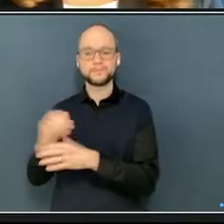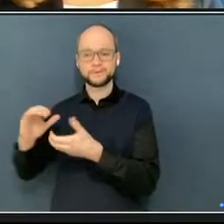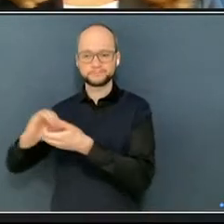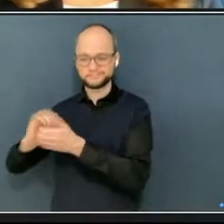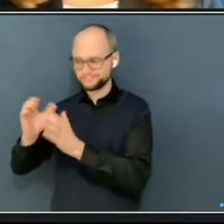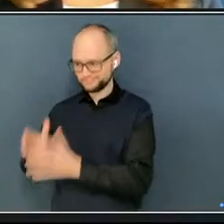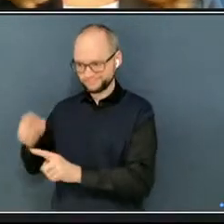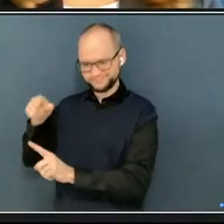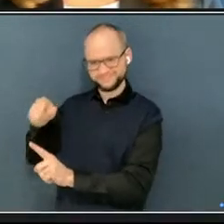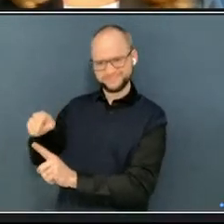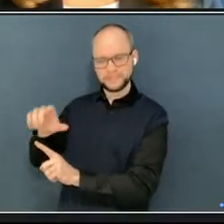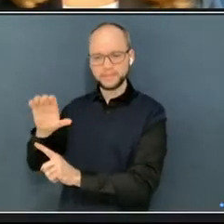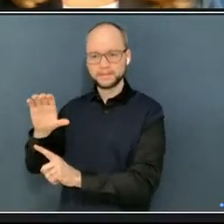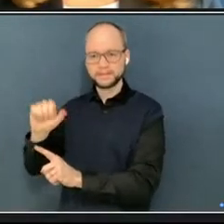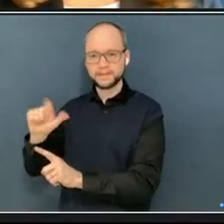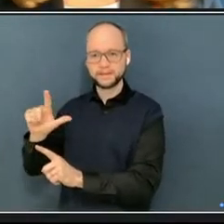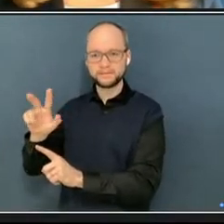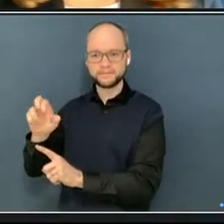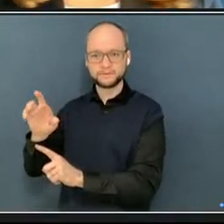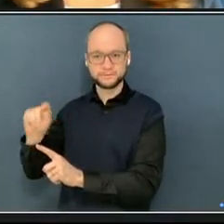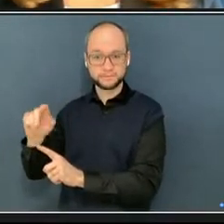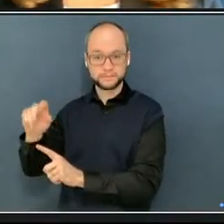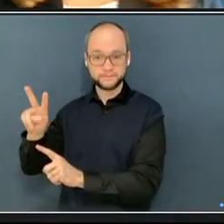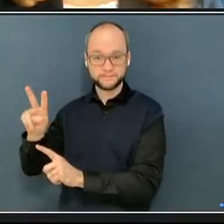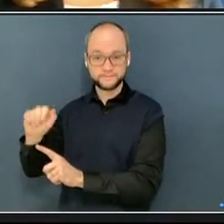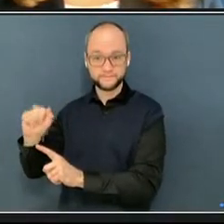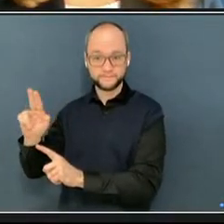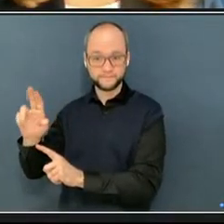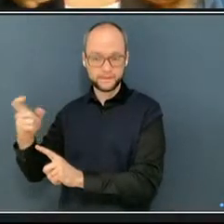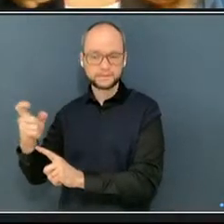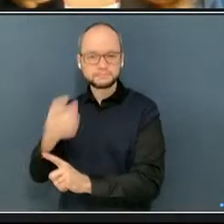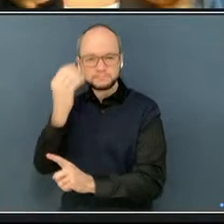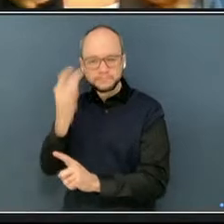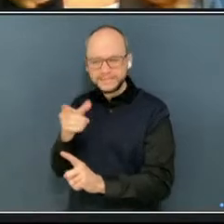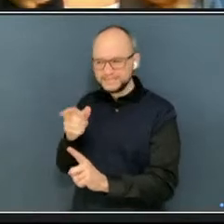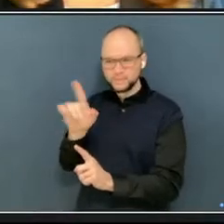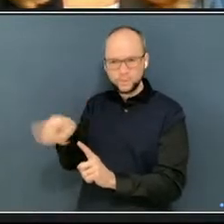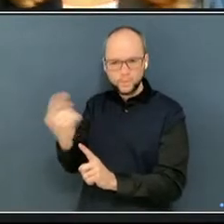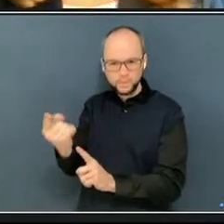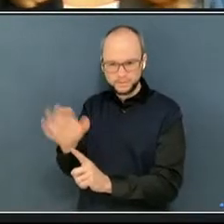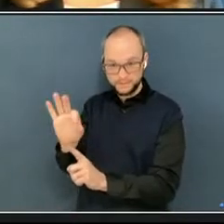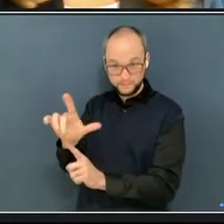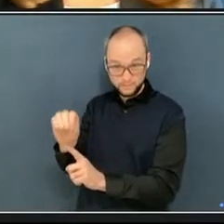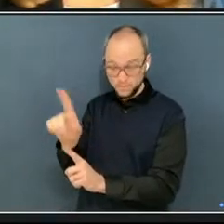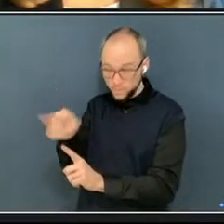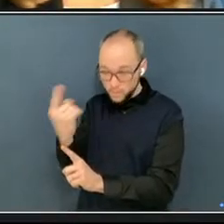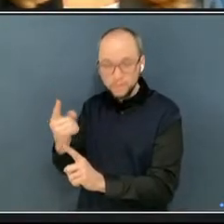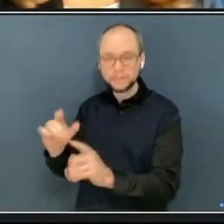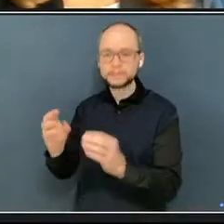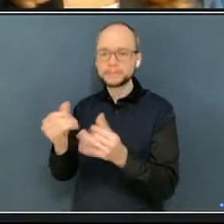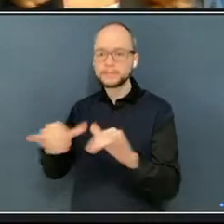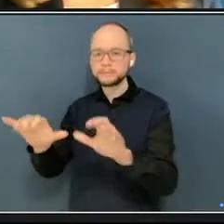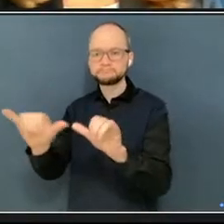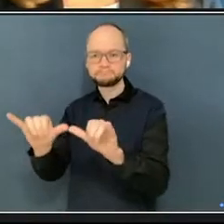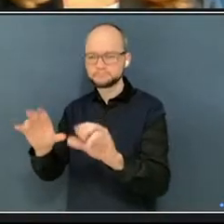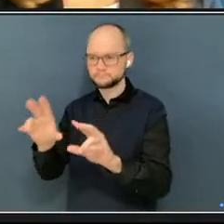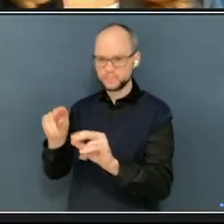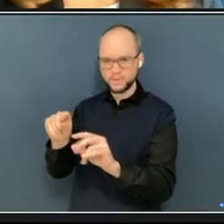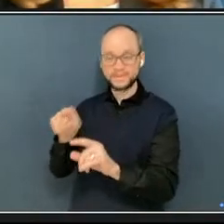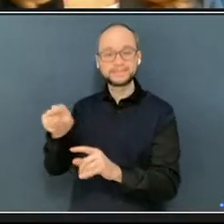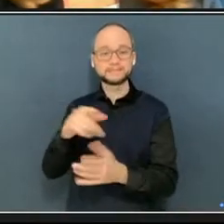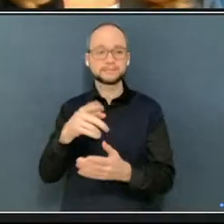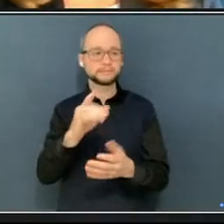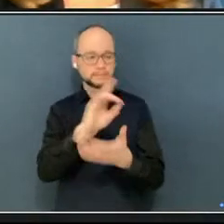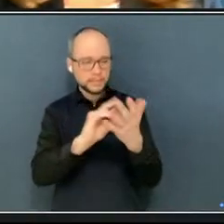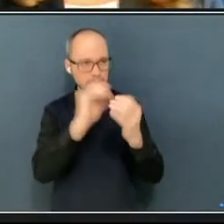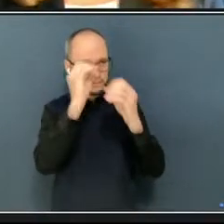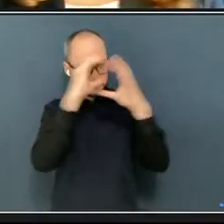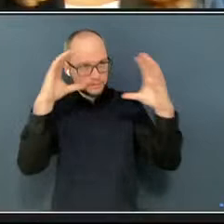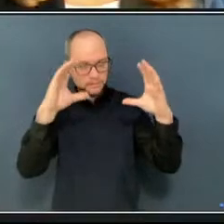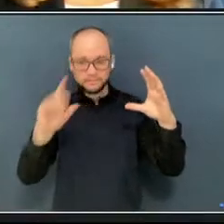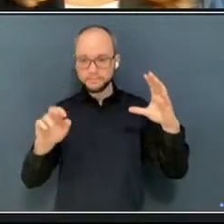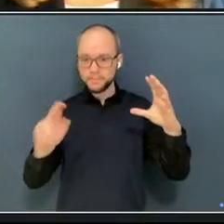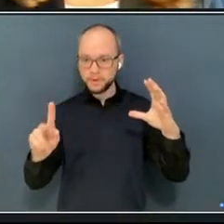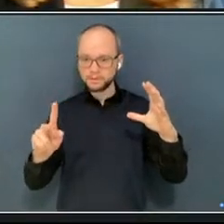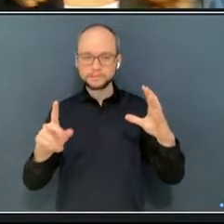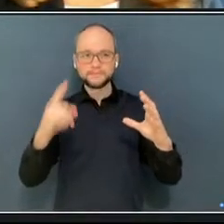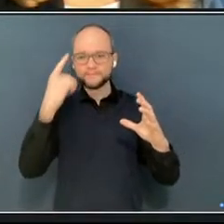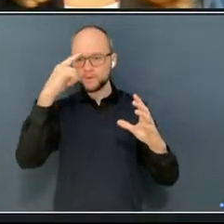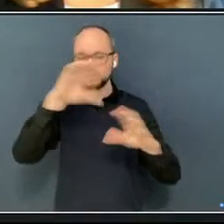so much more than a landscape architect. The parks he designed were part of a larger social vision that transformed democracy